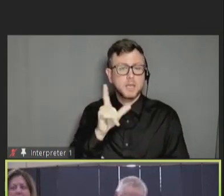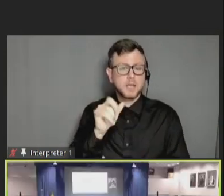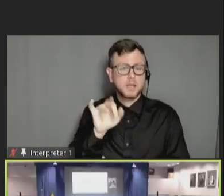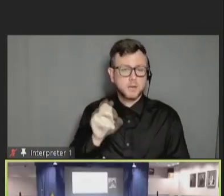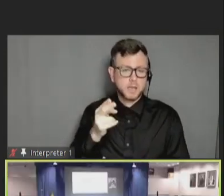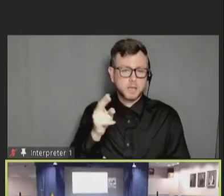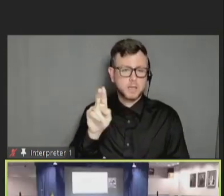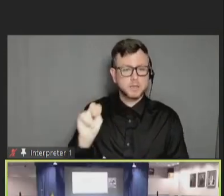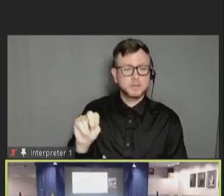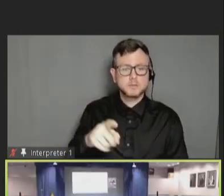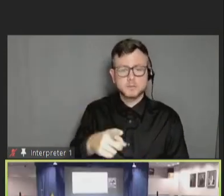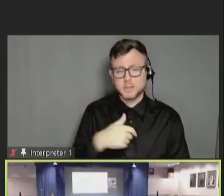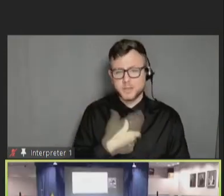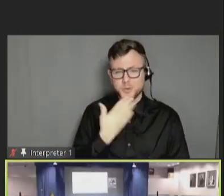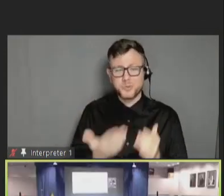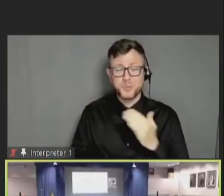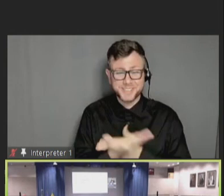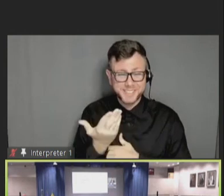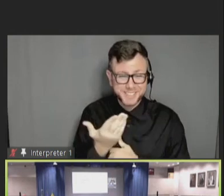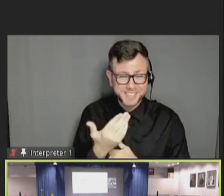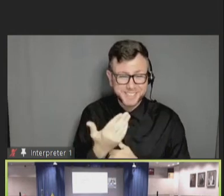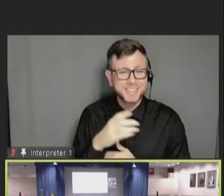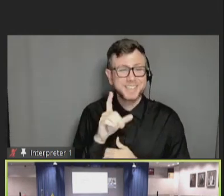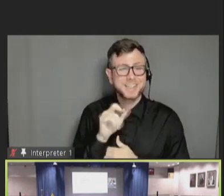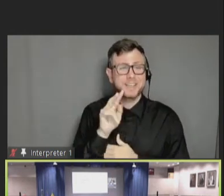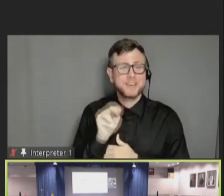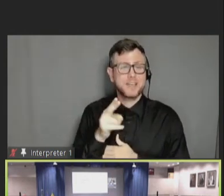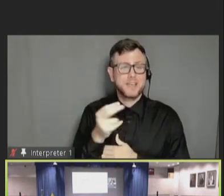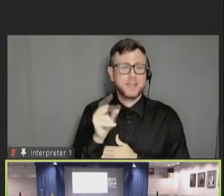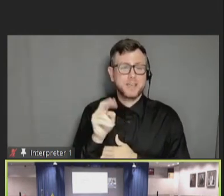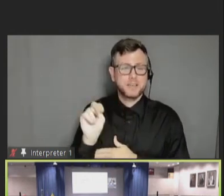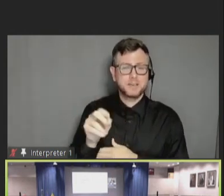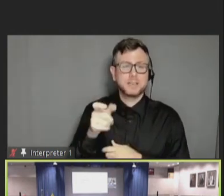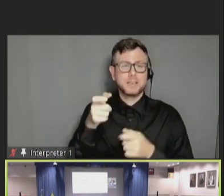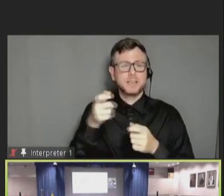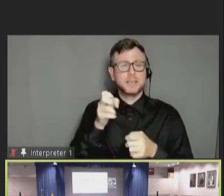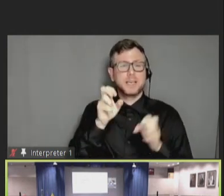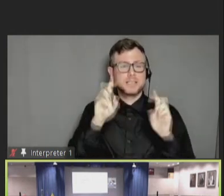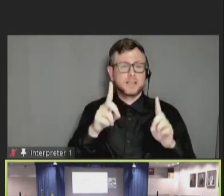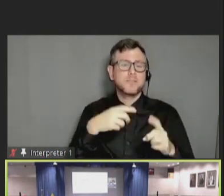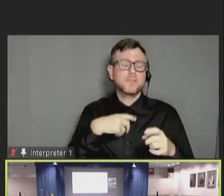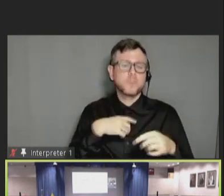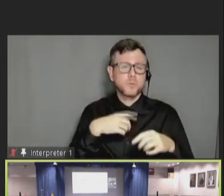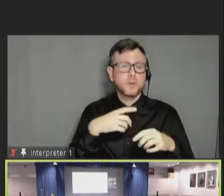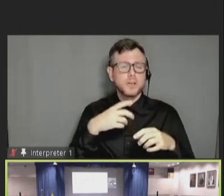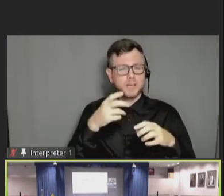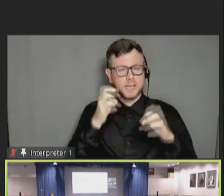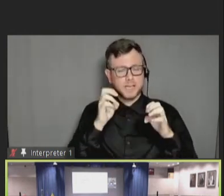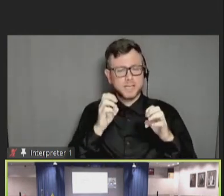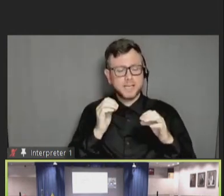Claire Hannan: Good morning. It's Claire Hannan, executive Director of AIM. We are -- we